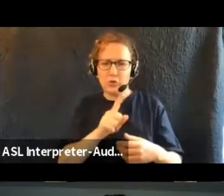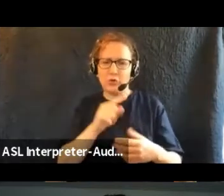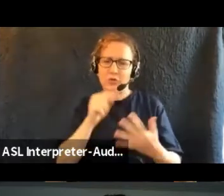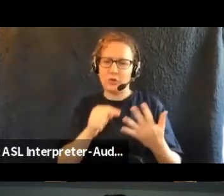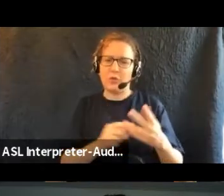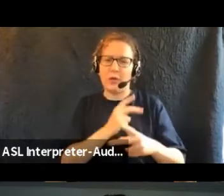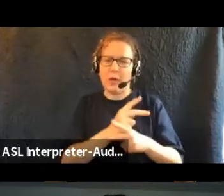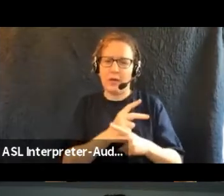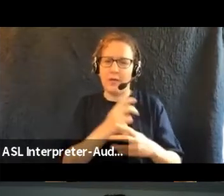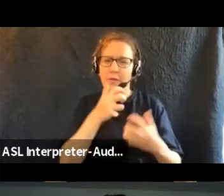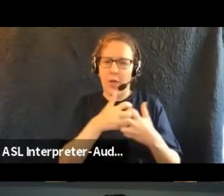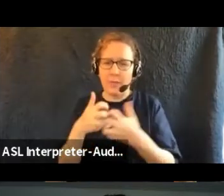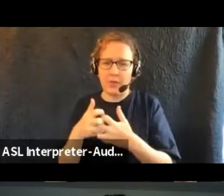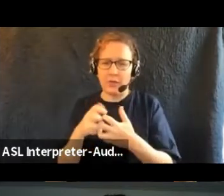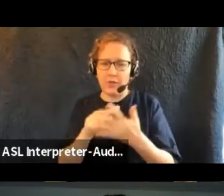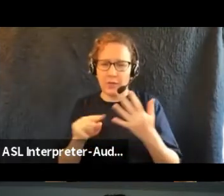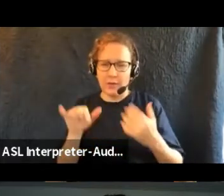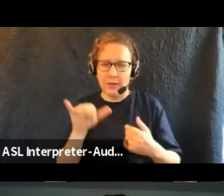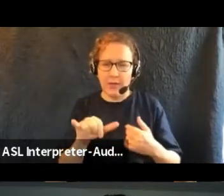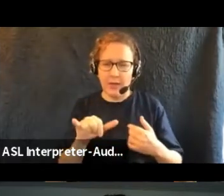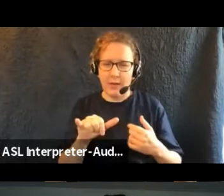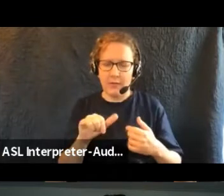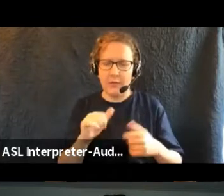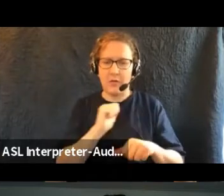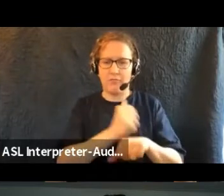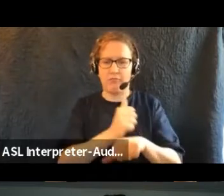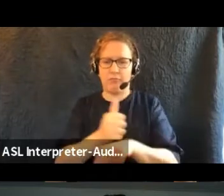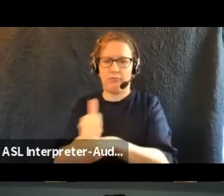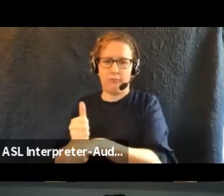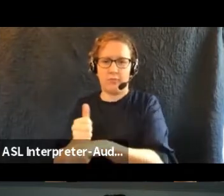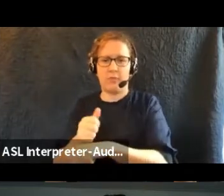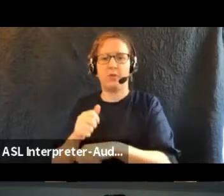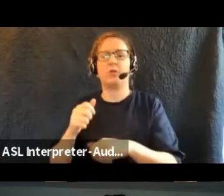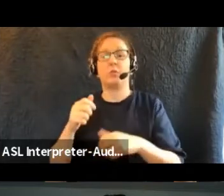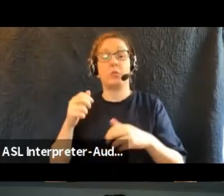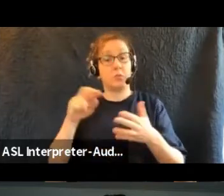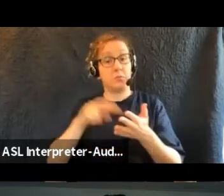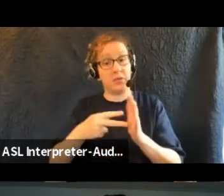like that are being made so that they're all able to access it.